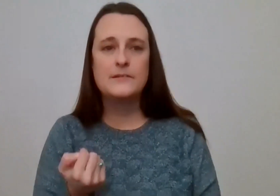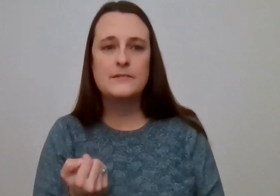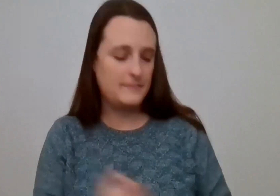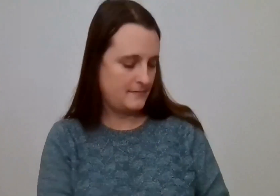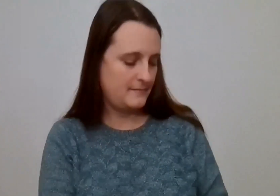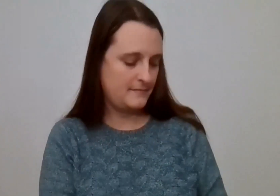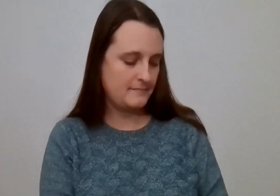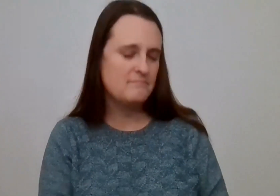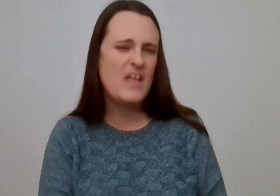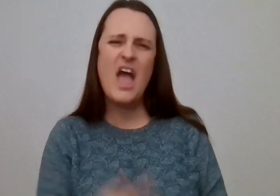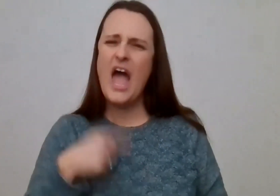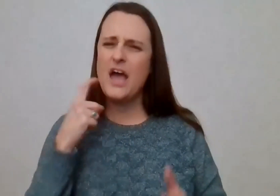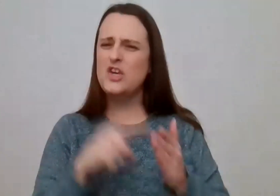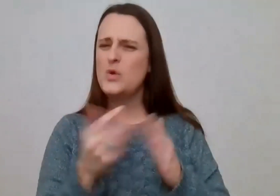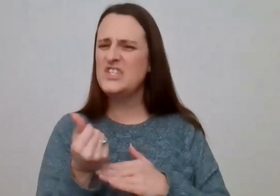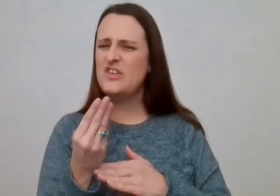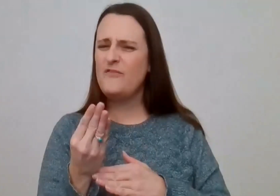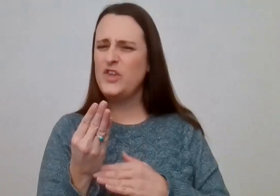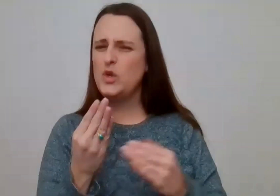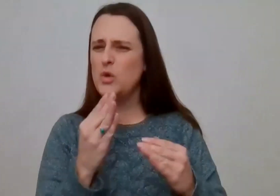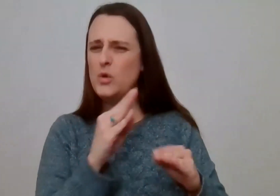i saw some questions come through and i feel that some questions personally about